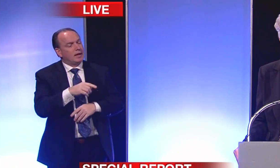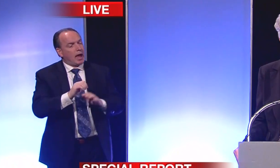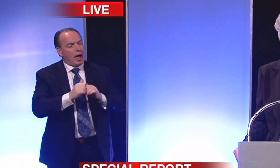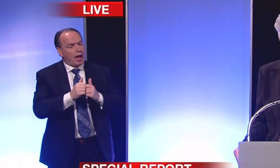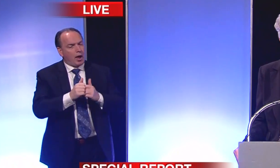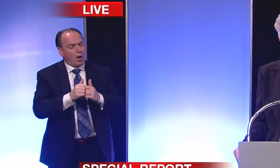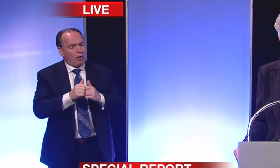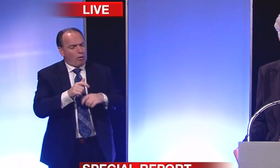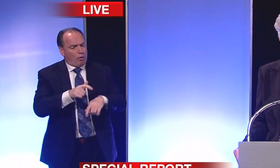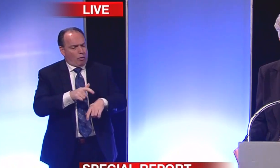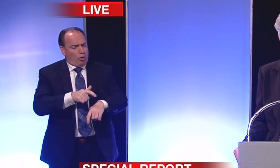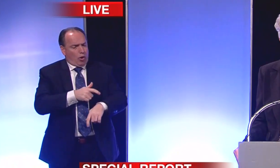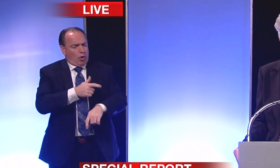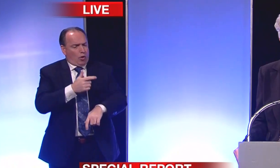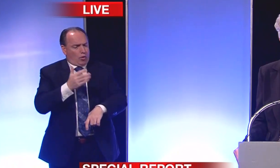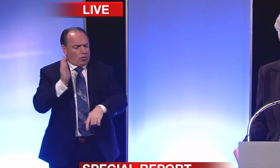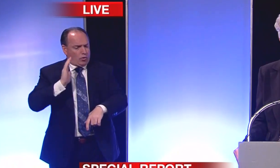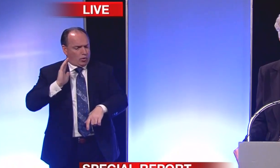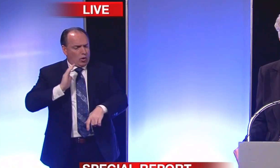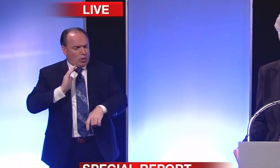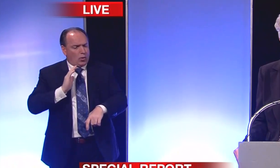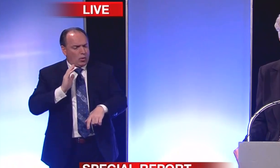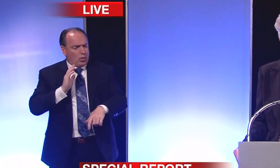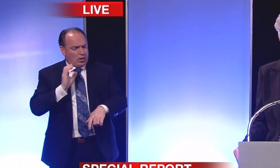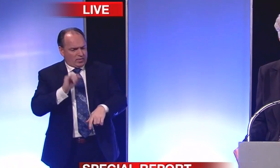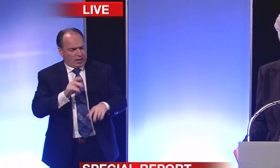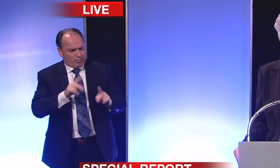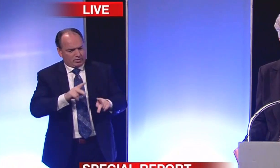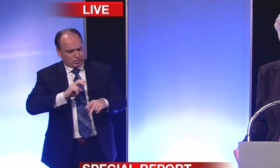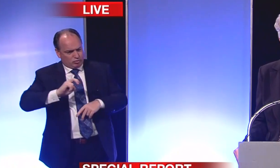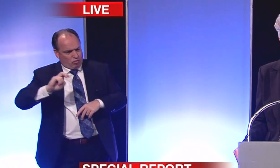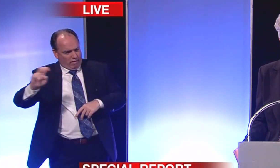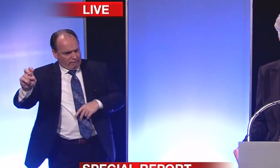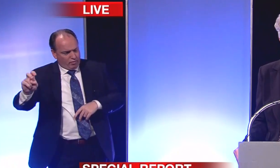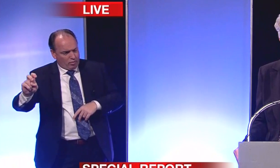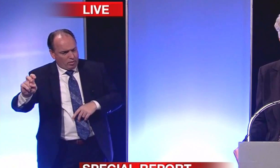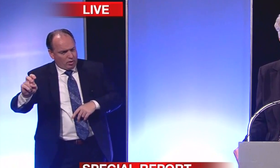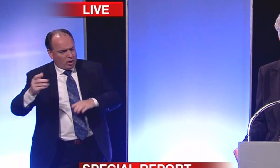QUESTION? I WOULD.